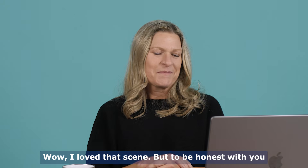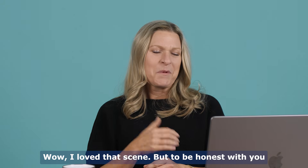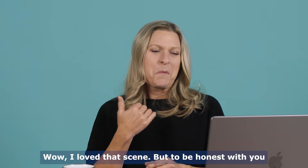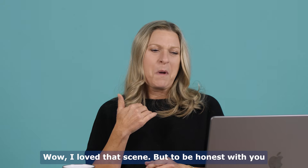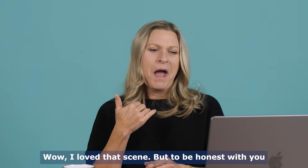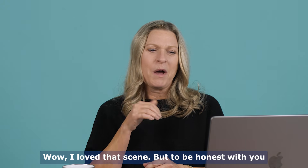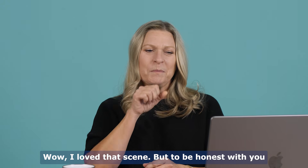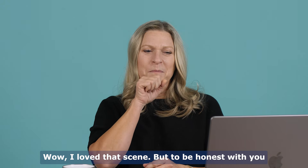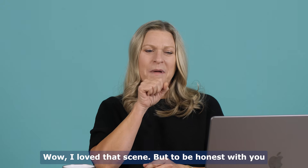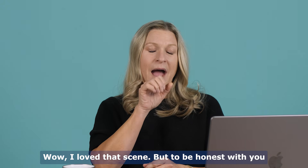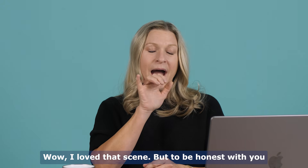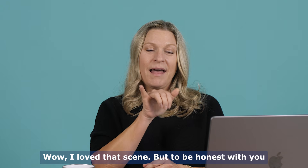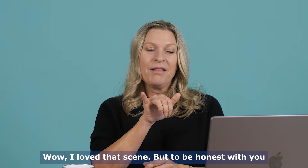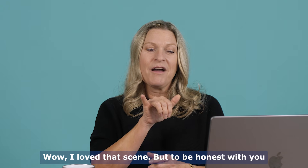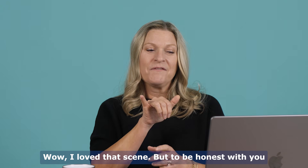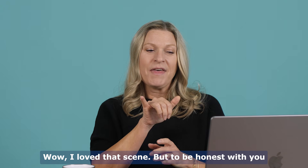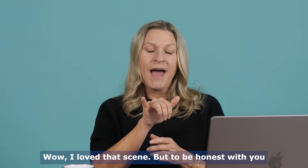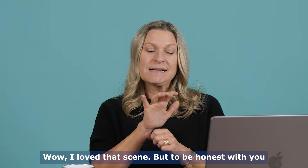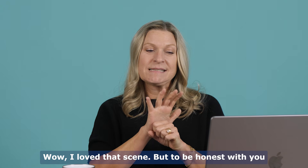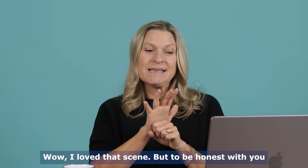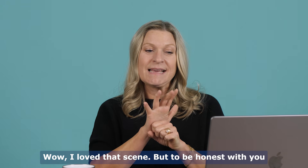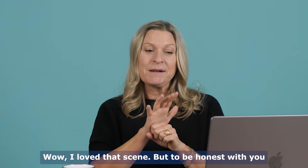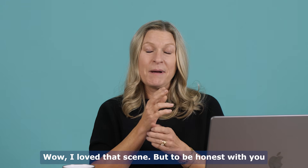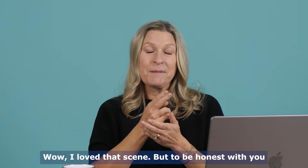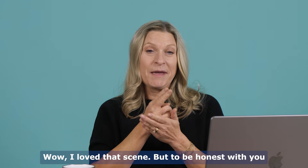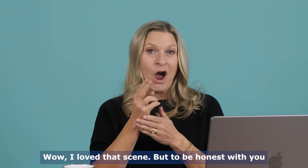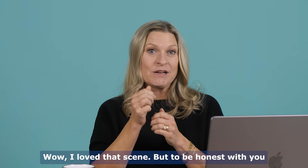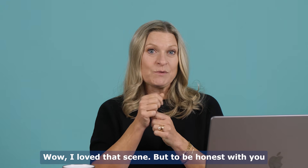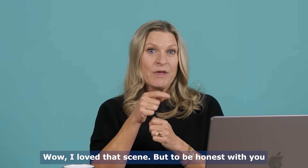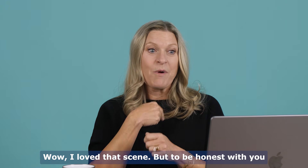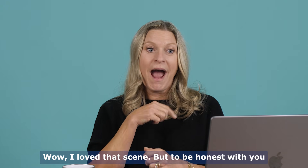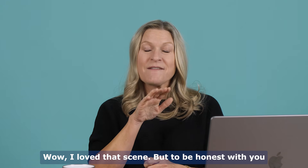Wow, I loved that scene. But to be honest with you